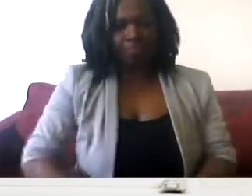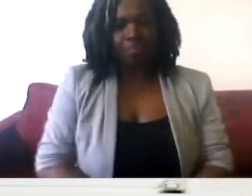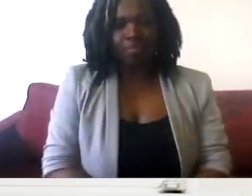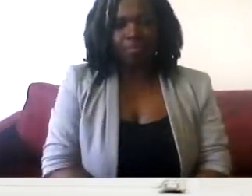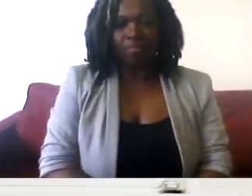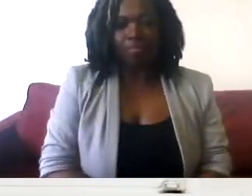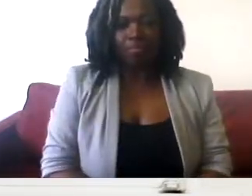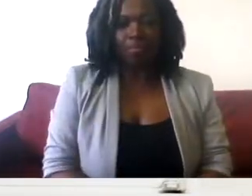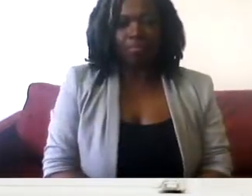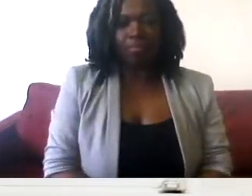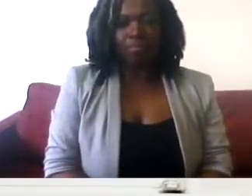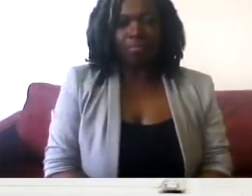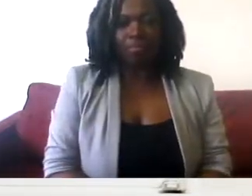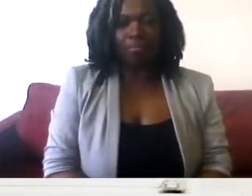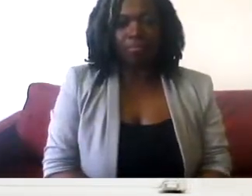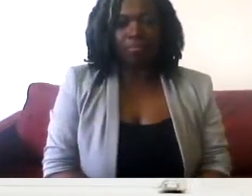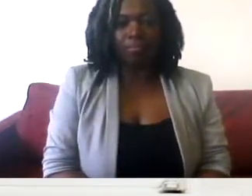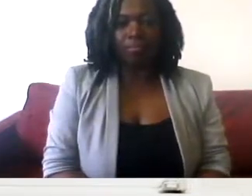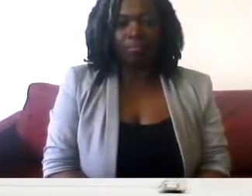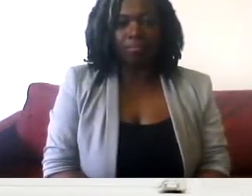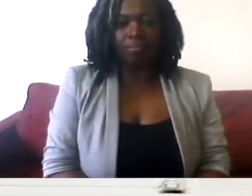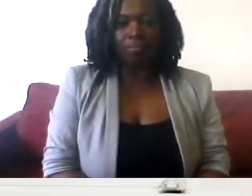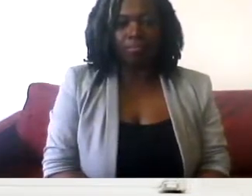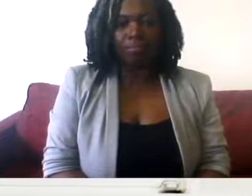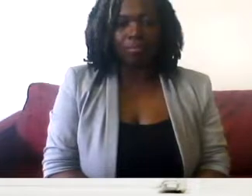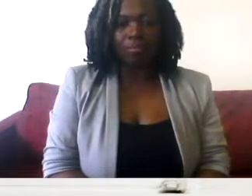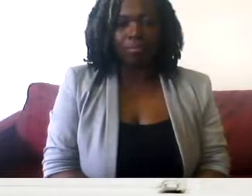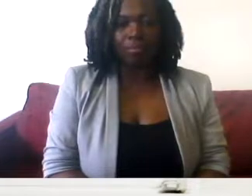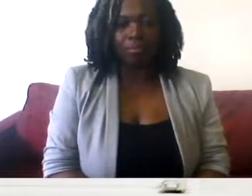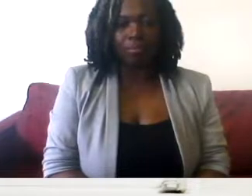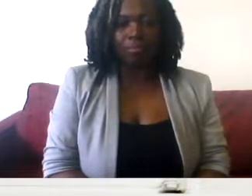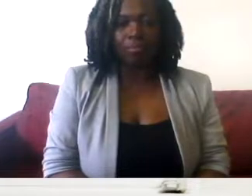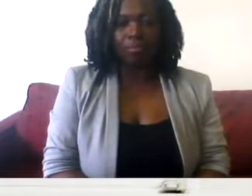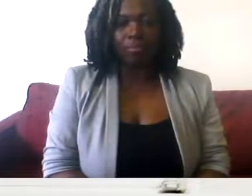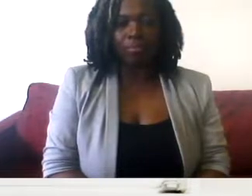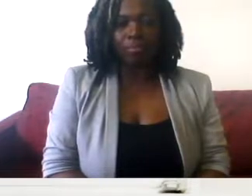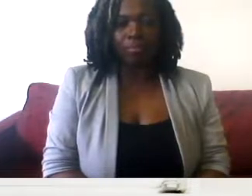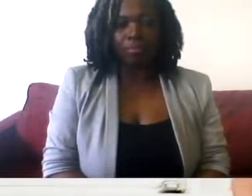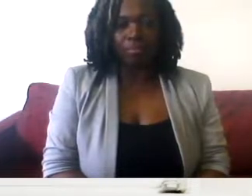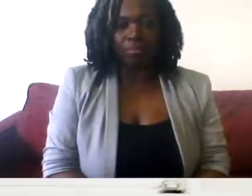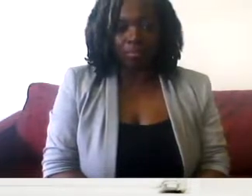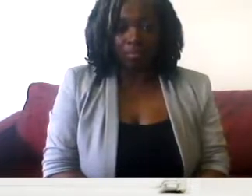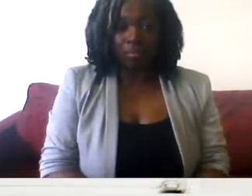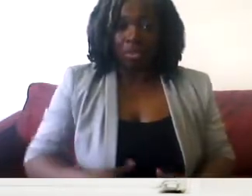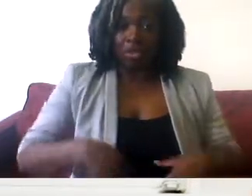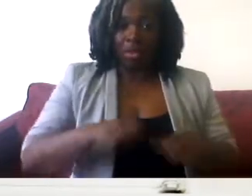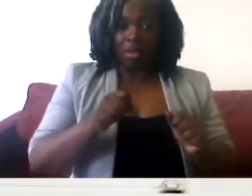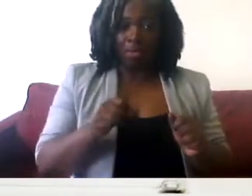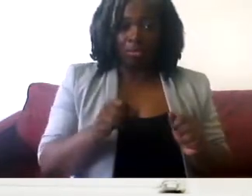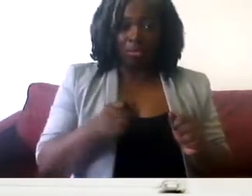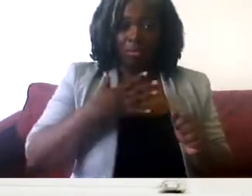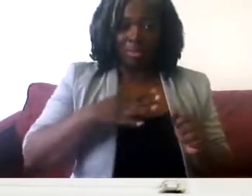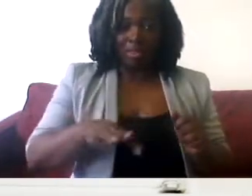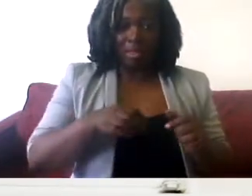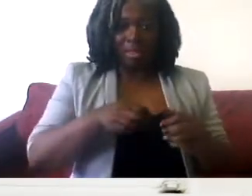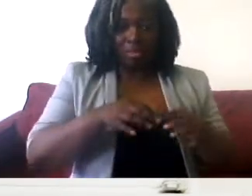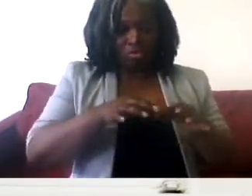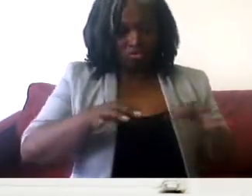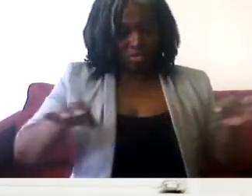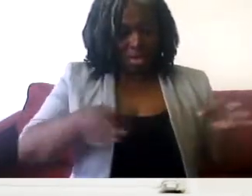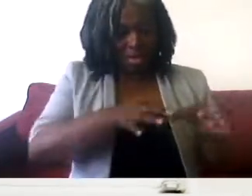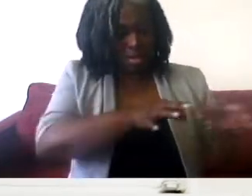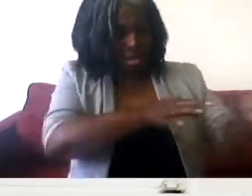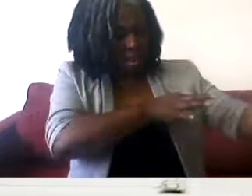with. Firstly you will need to cut a